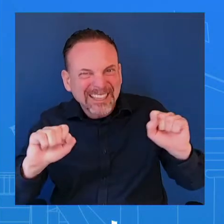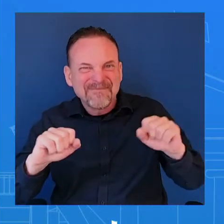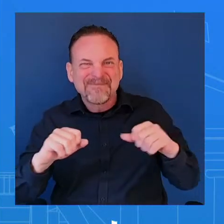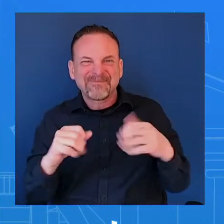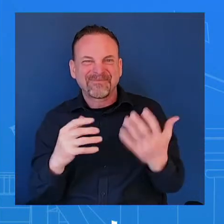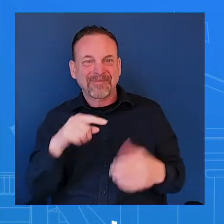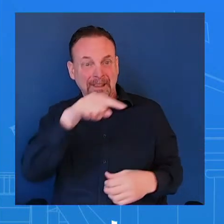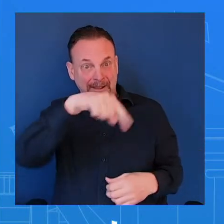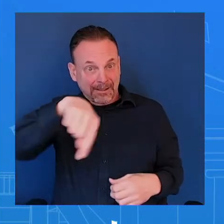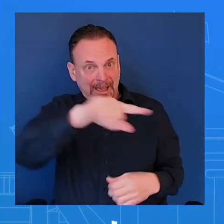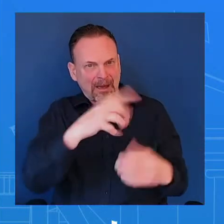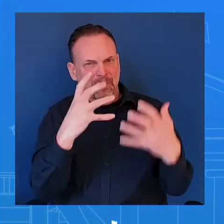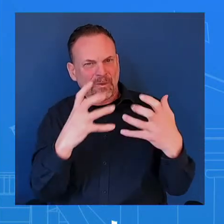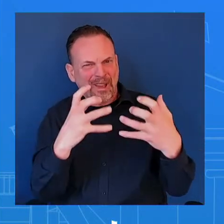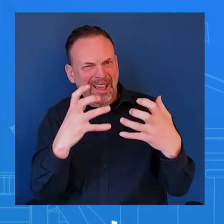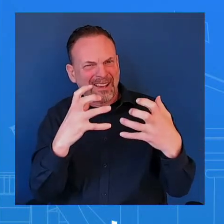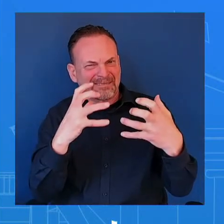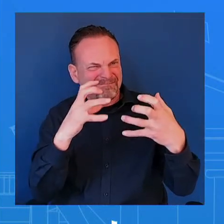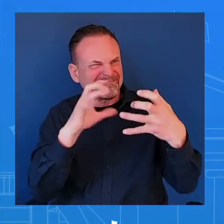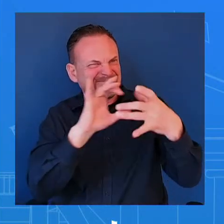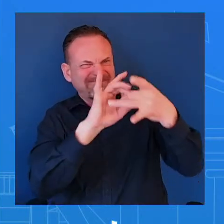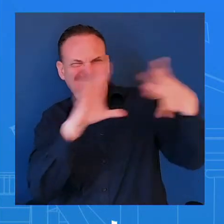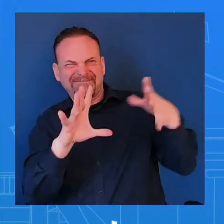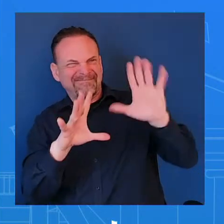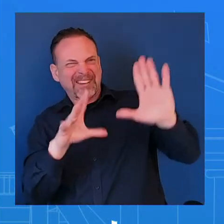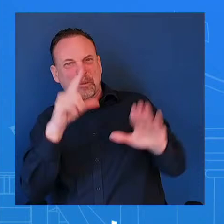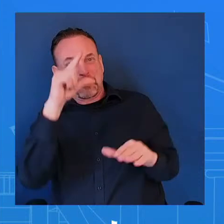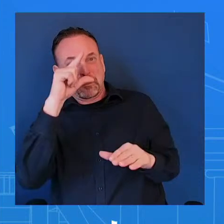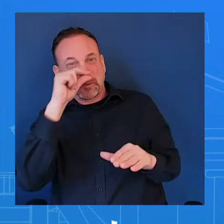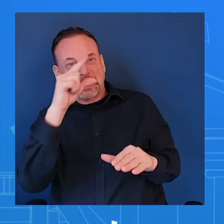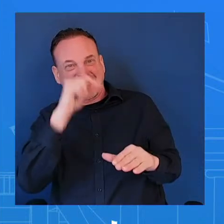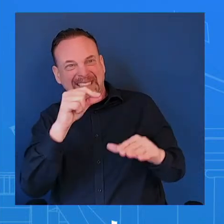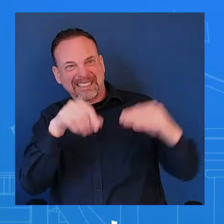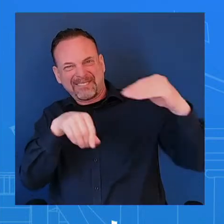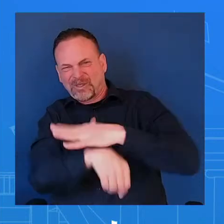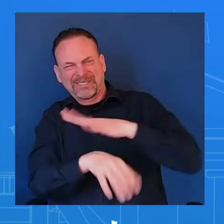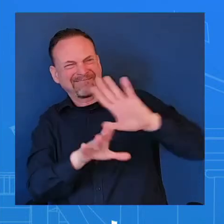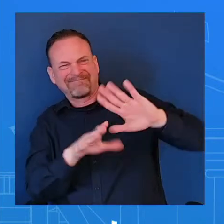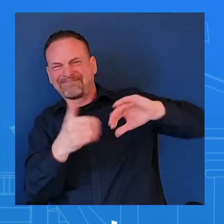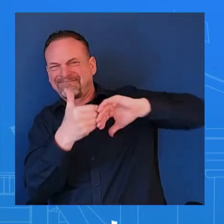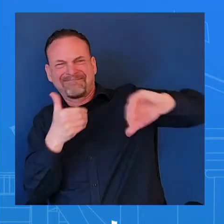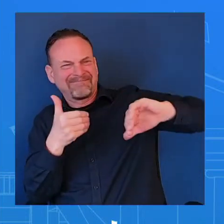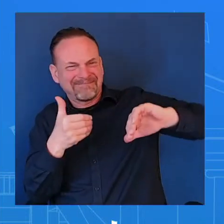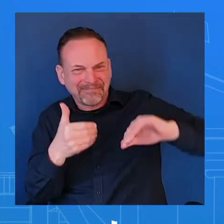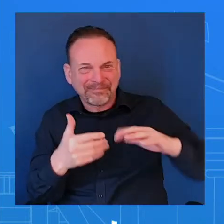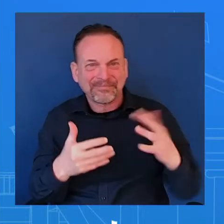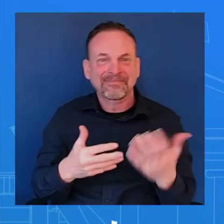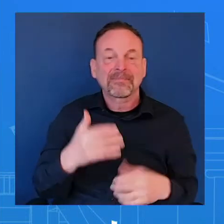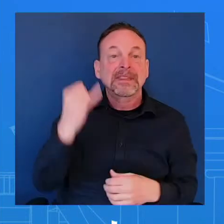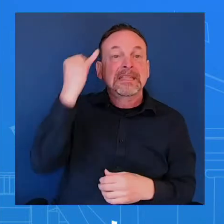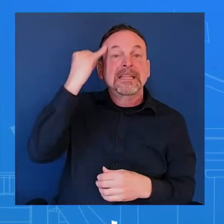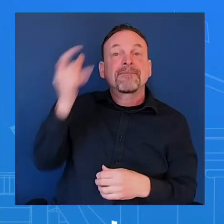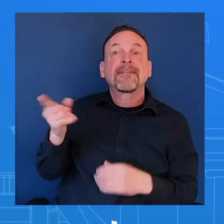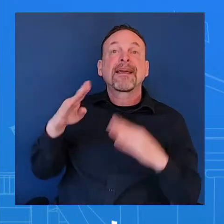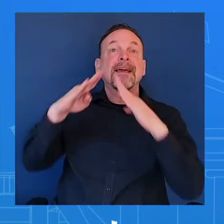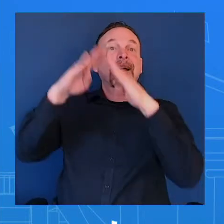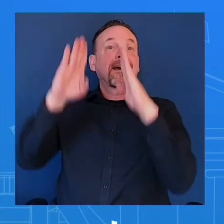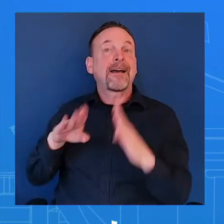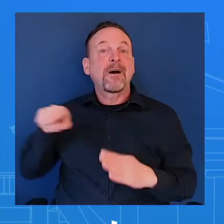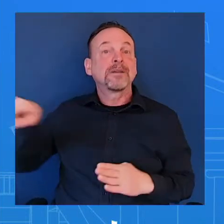and that is to pass that bipartisan -- we believe that would be a bipartisan support -- national security supplemental that got bipartisan support.